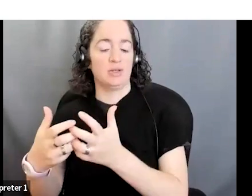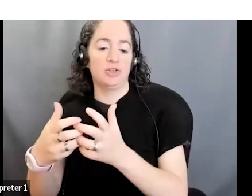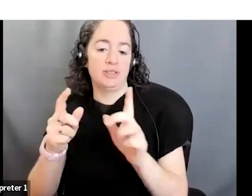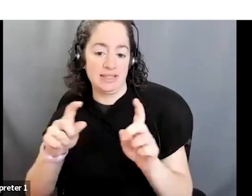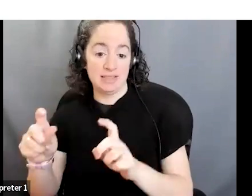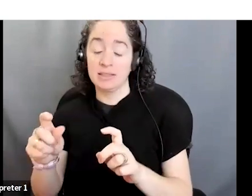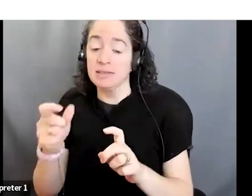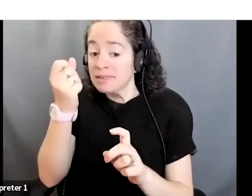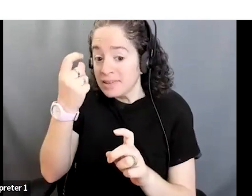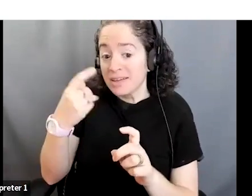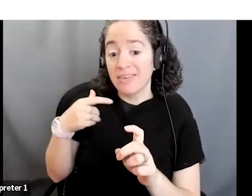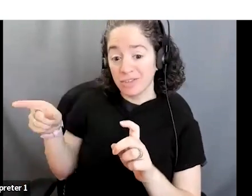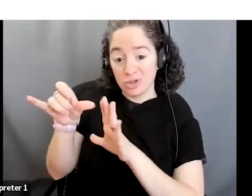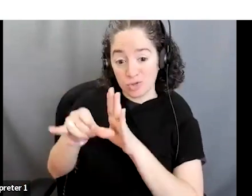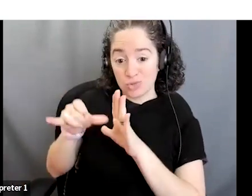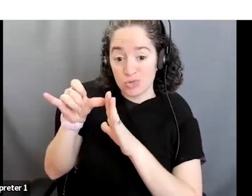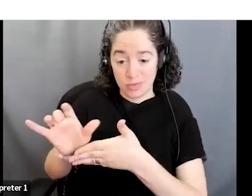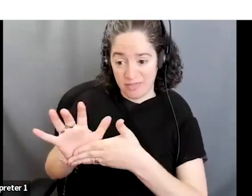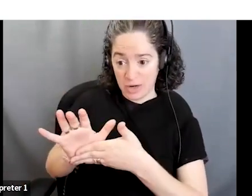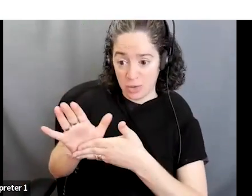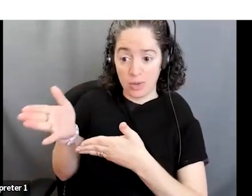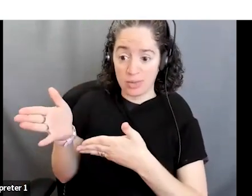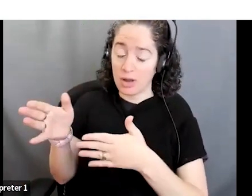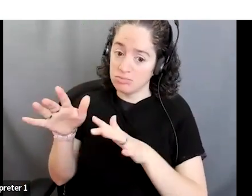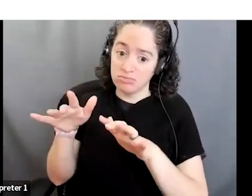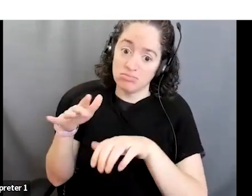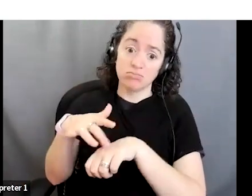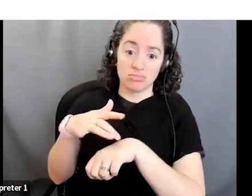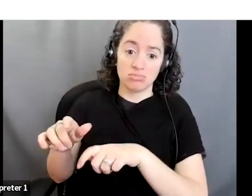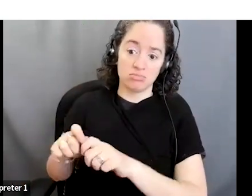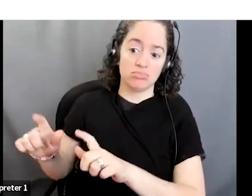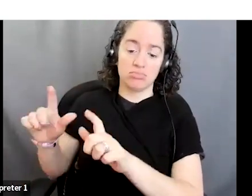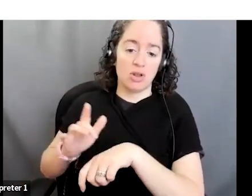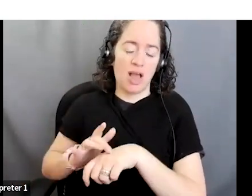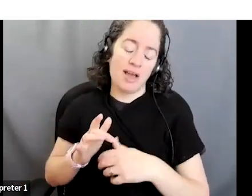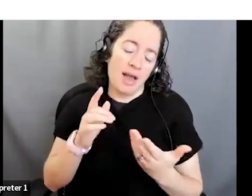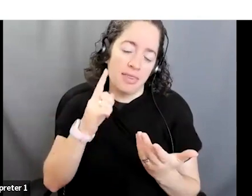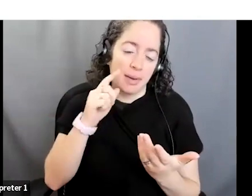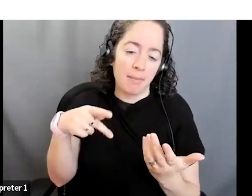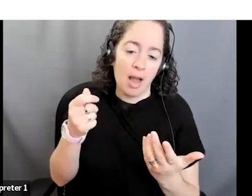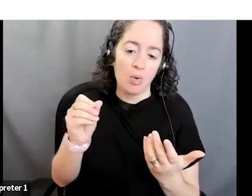of the screen reader testing that's available, and that link's going to get dropped in the chat, I'm sure, by Paola.